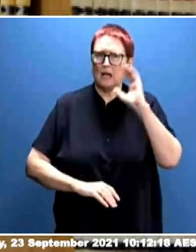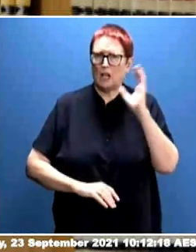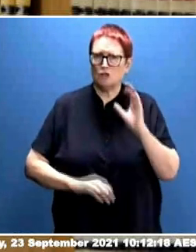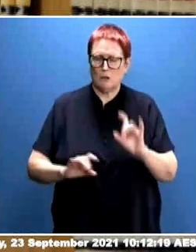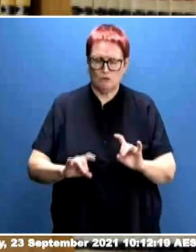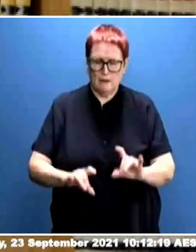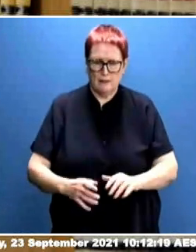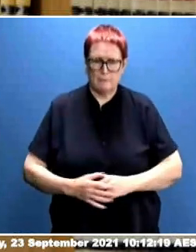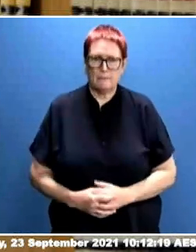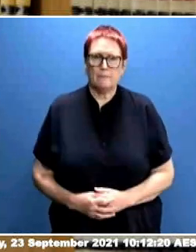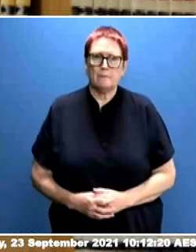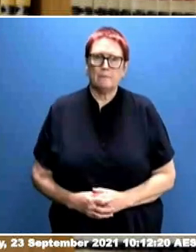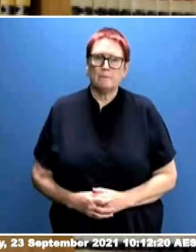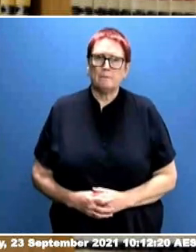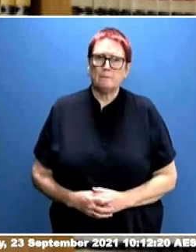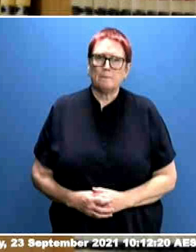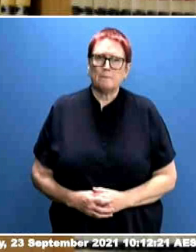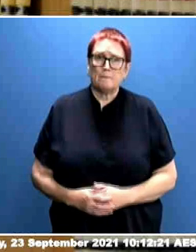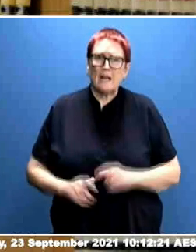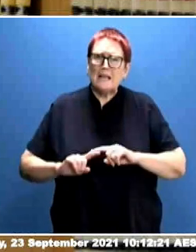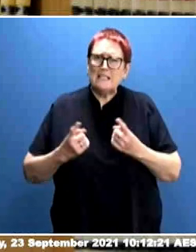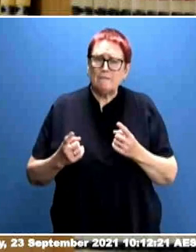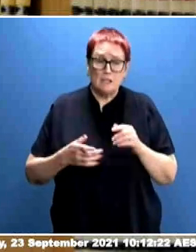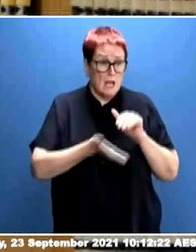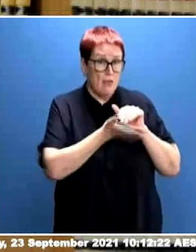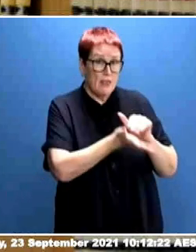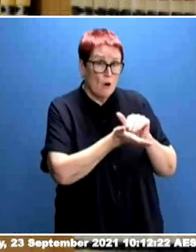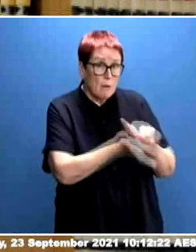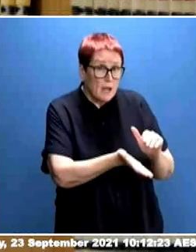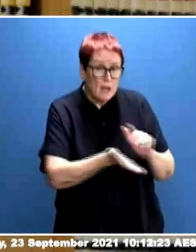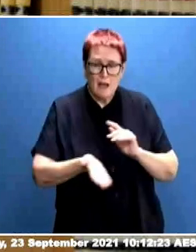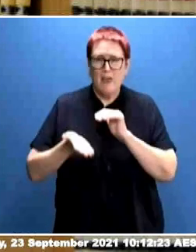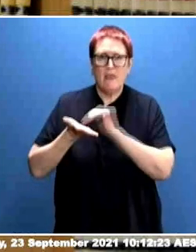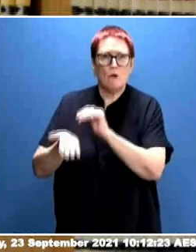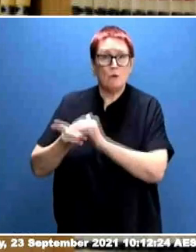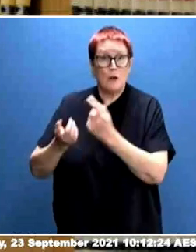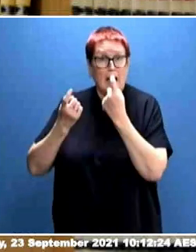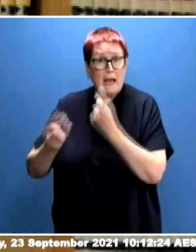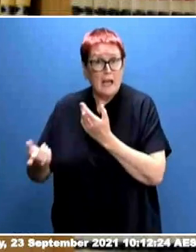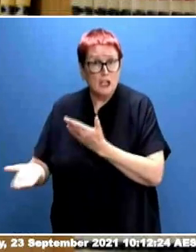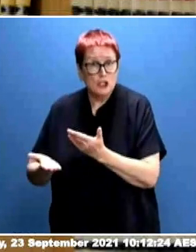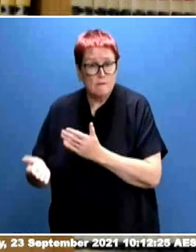With regards to your question as the distinction between therapy and therapeutic care, I think that it's important to note